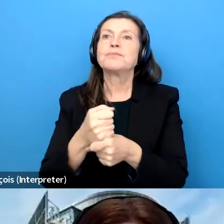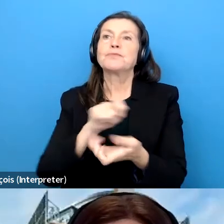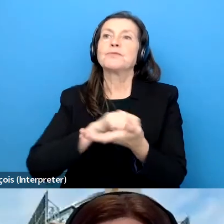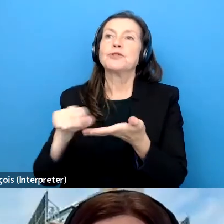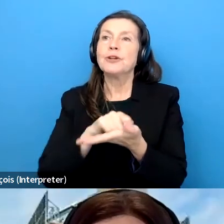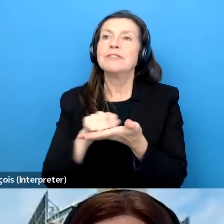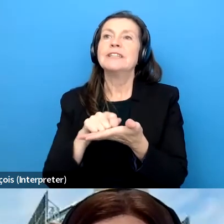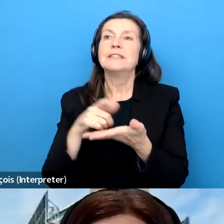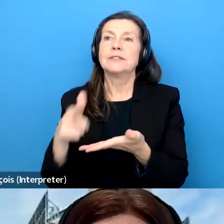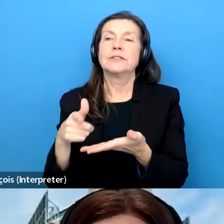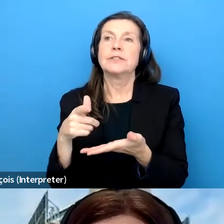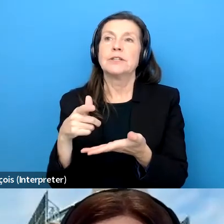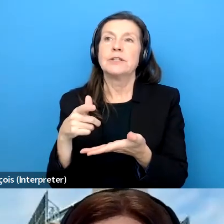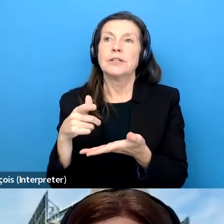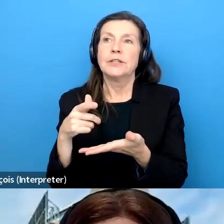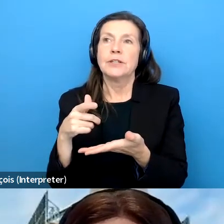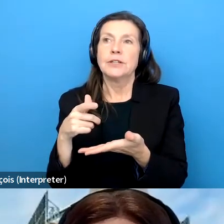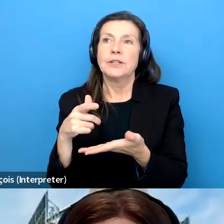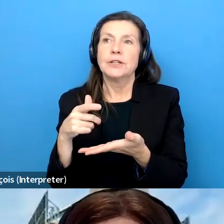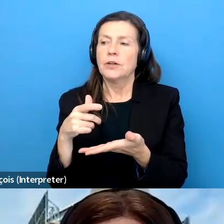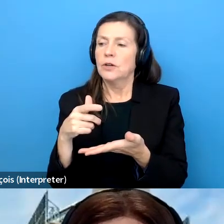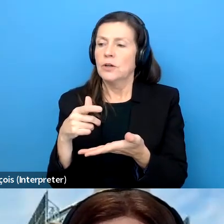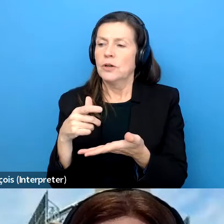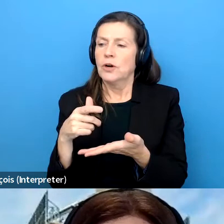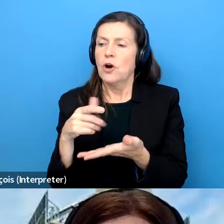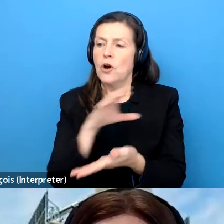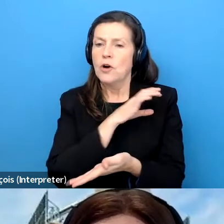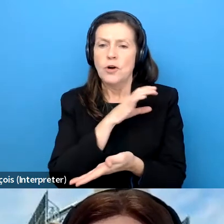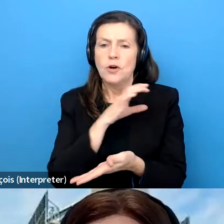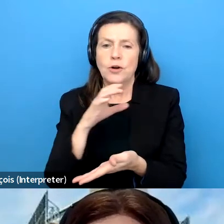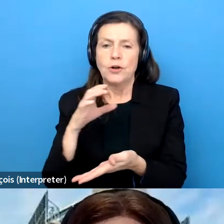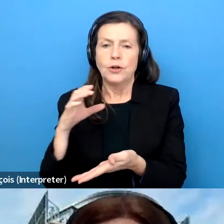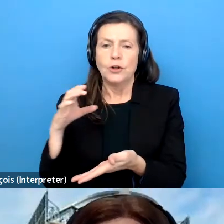Mrs Janssen, we apologize for the technical problems from before,